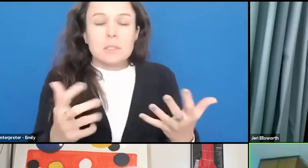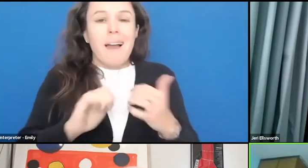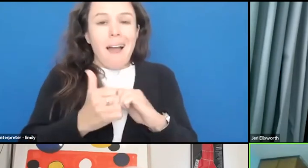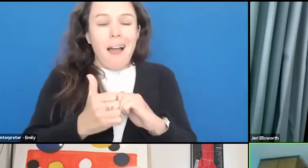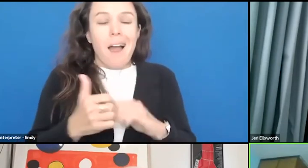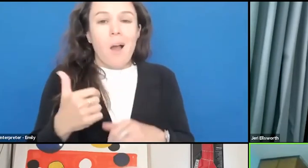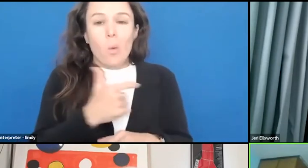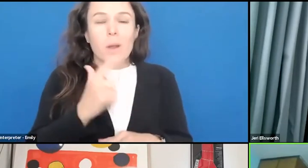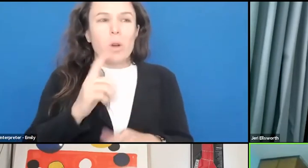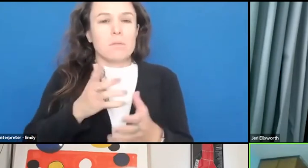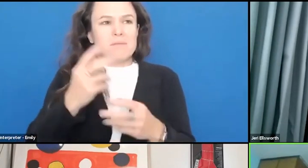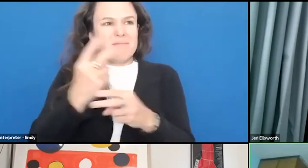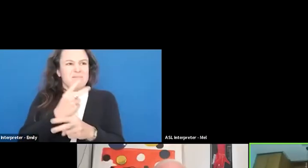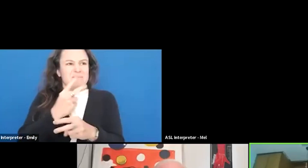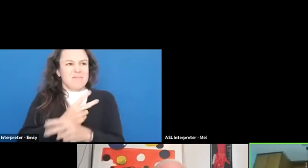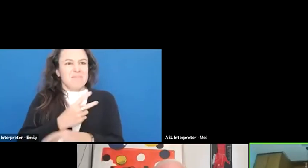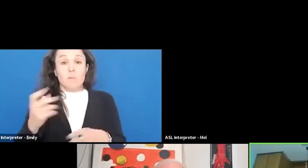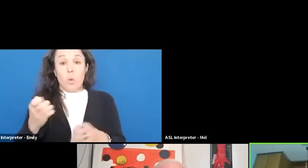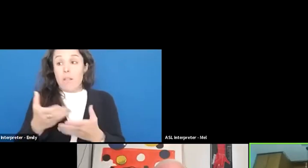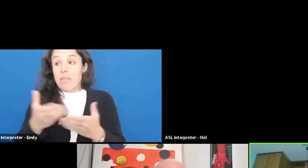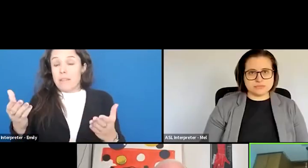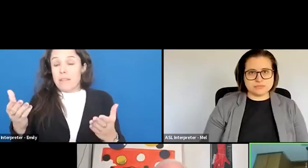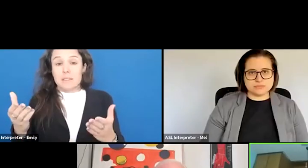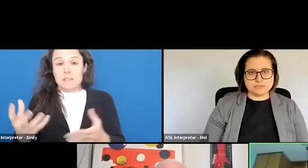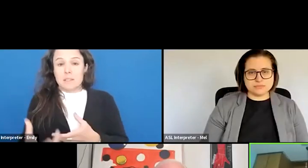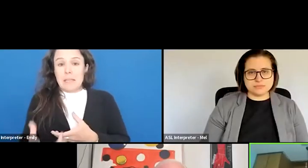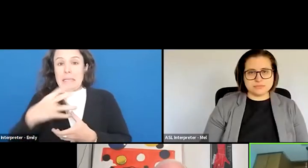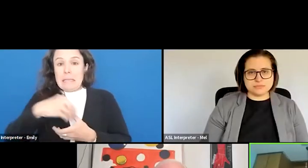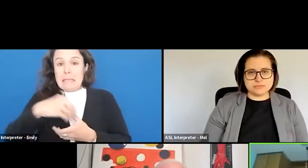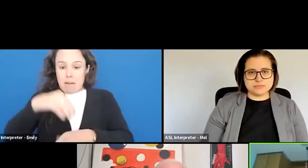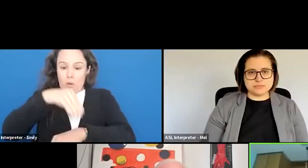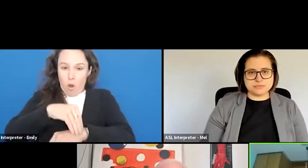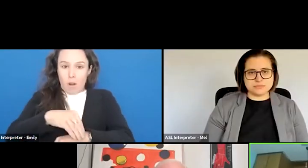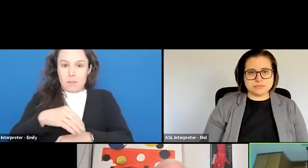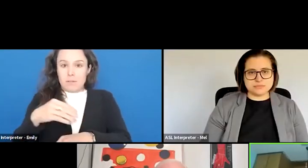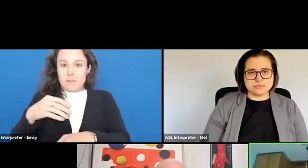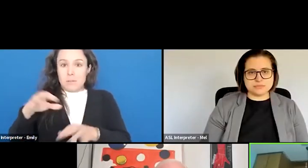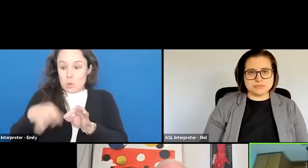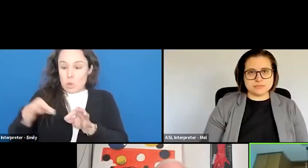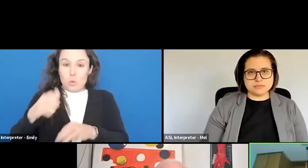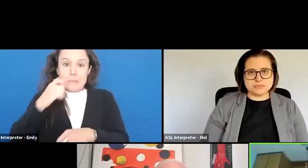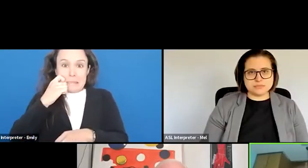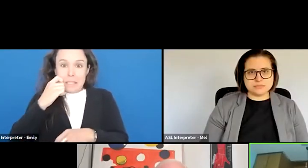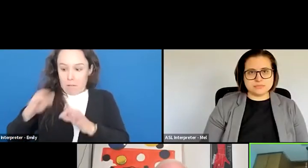figure out whether we want the things to be in us, on us, you know, sewn into our skin, or or in the